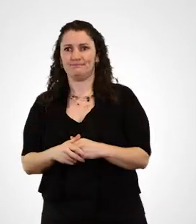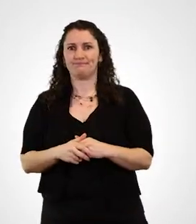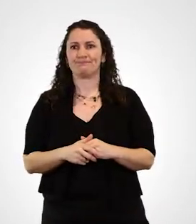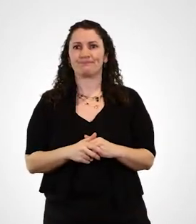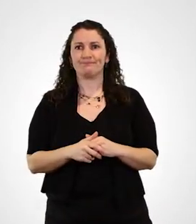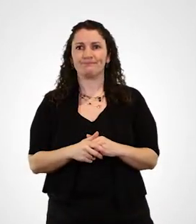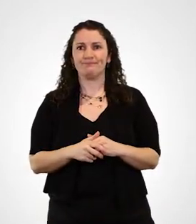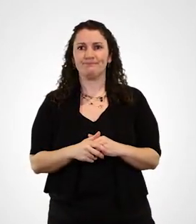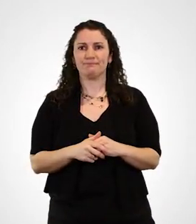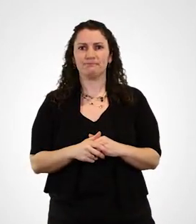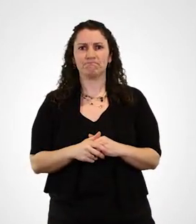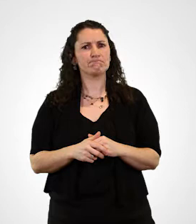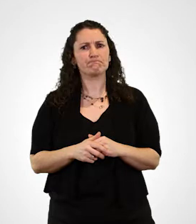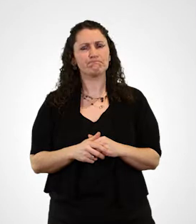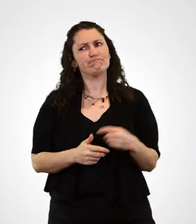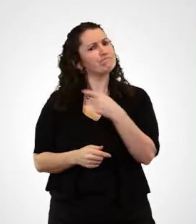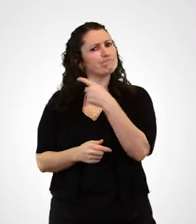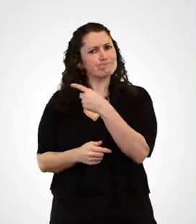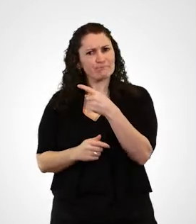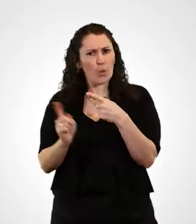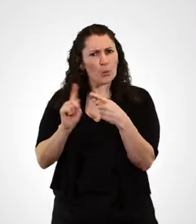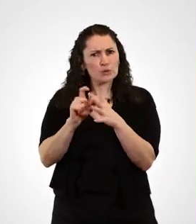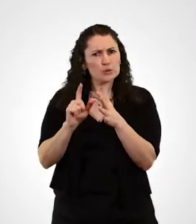What do we do with this? We're going to make -- CHILD: A cake.